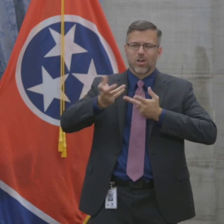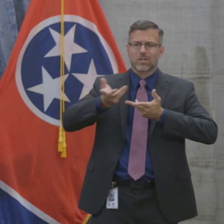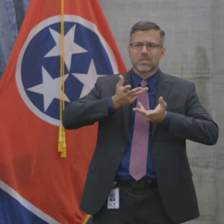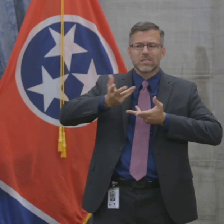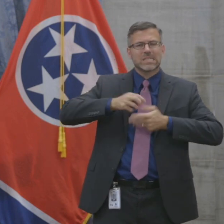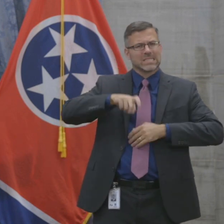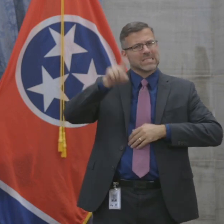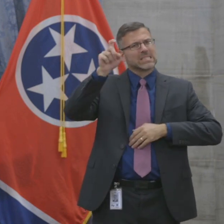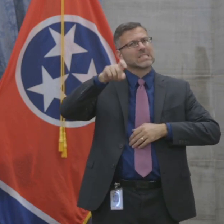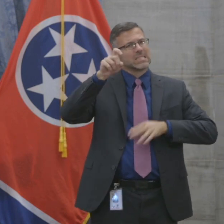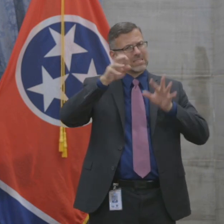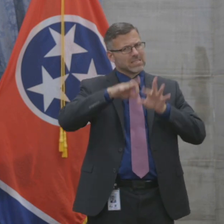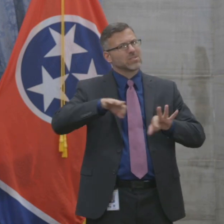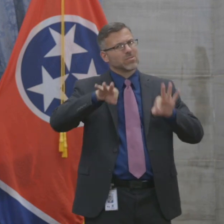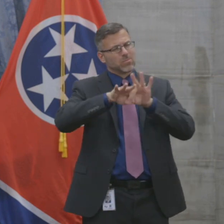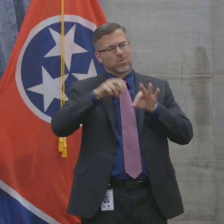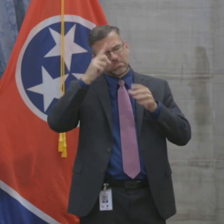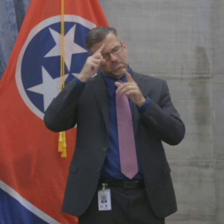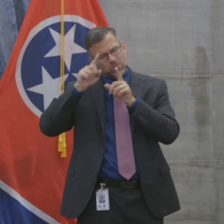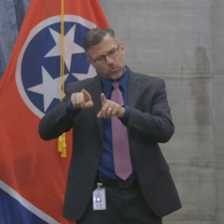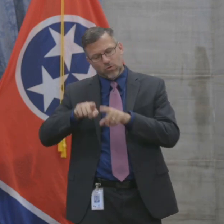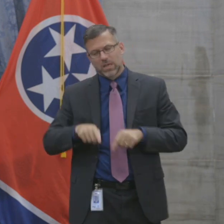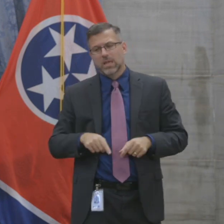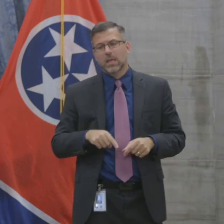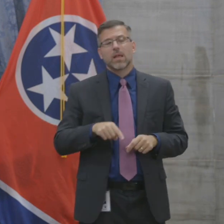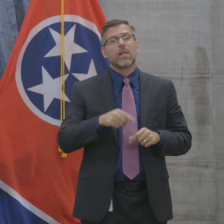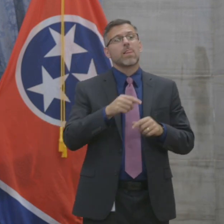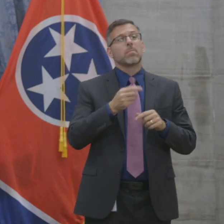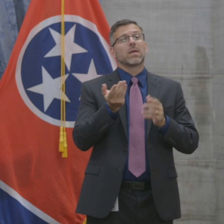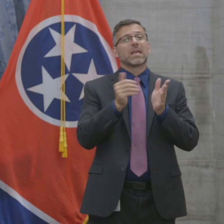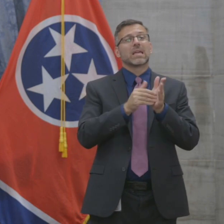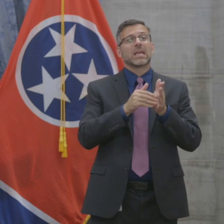these nursing homes. That's -- those are their requirements,